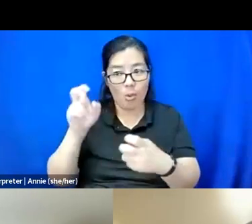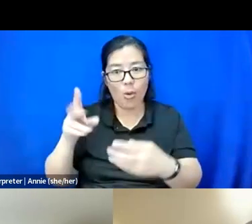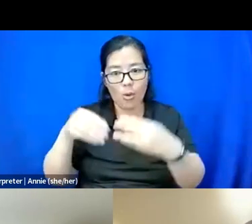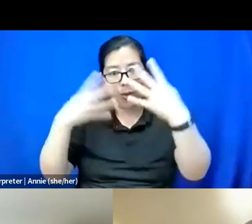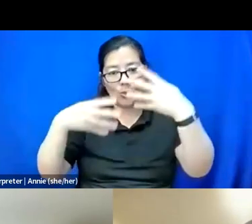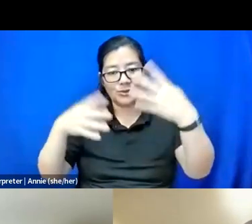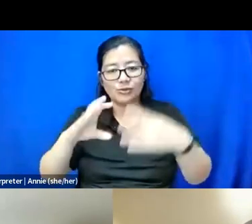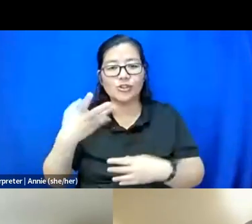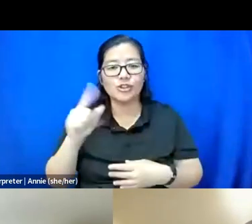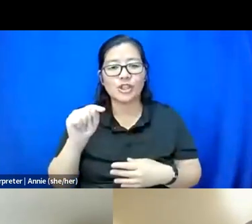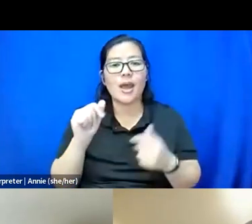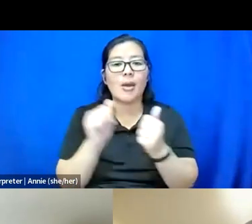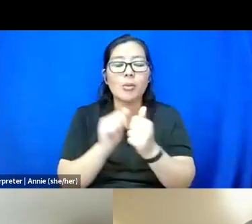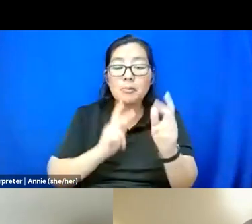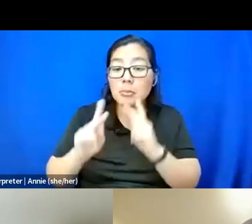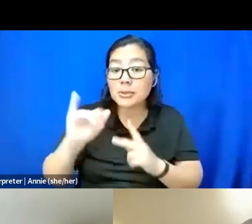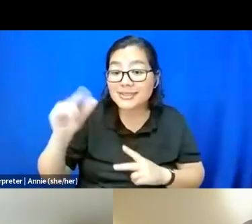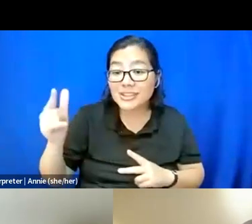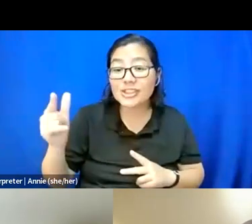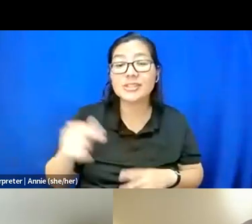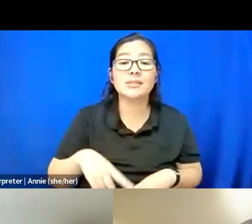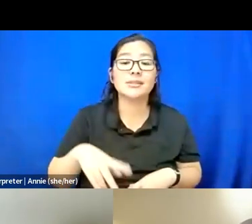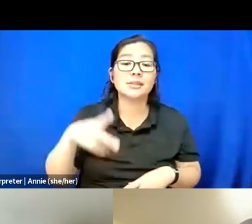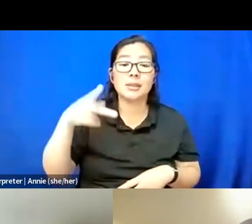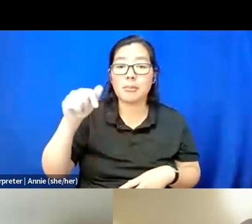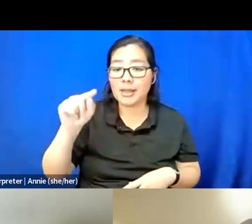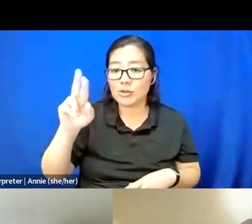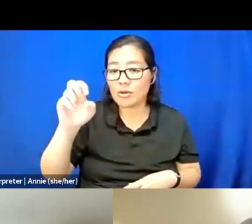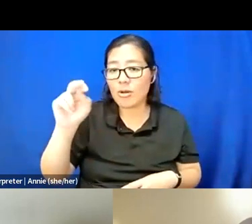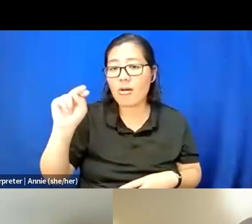with people's IG's and Patreon's and so forth.